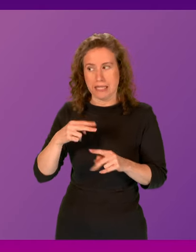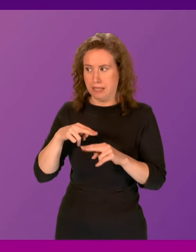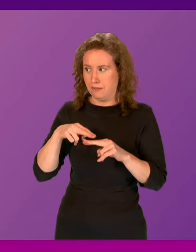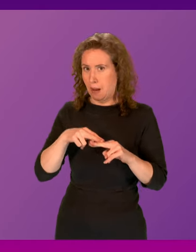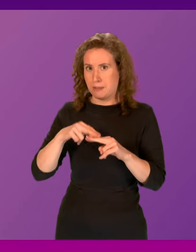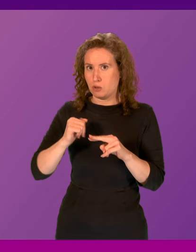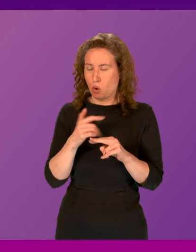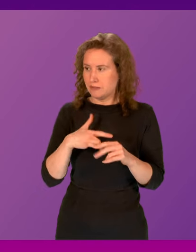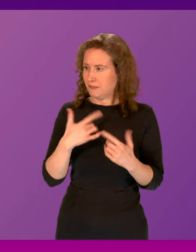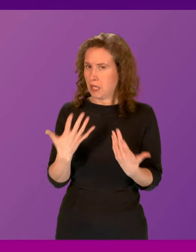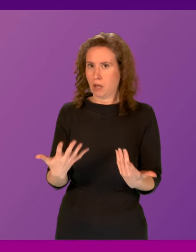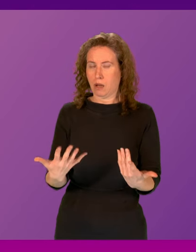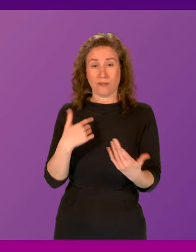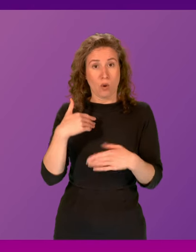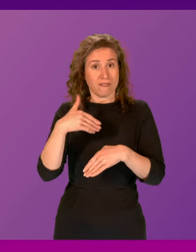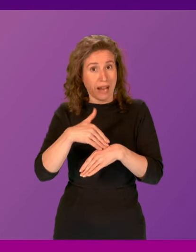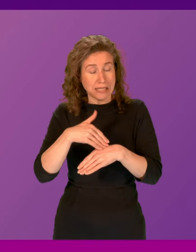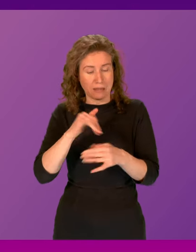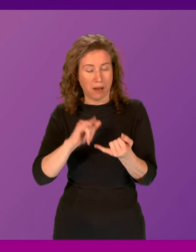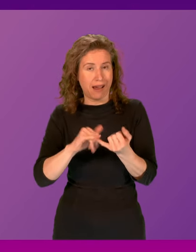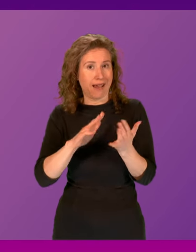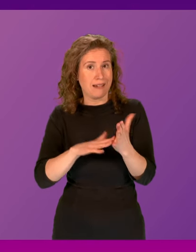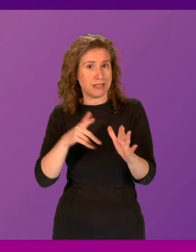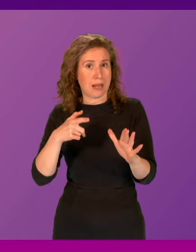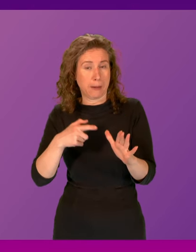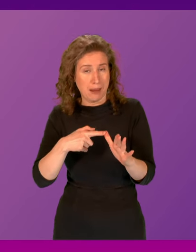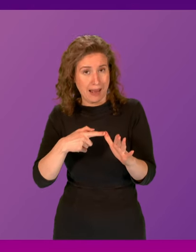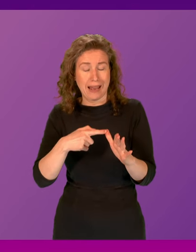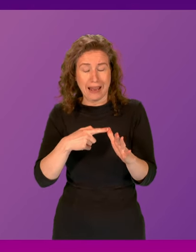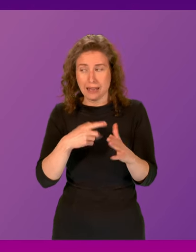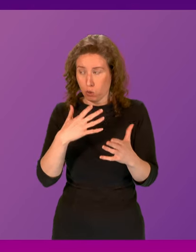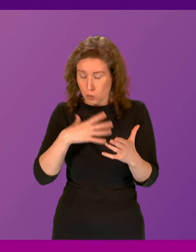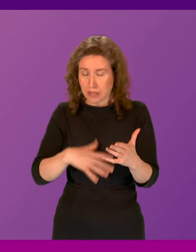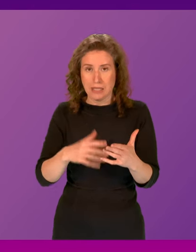that are affected by spinal muscular atrophy feel about the issue. It can